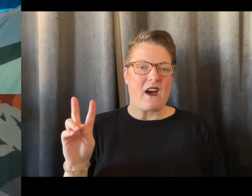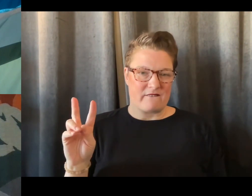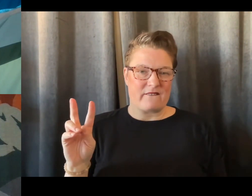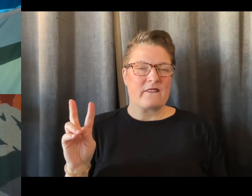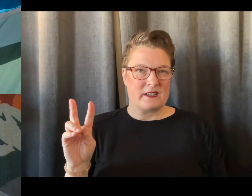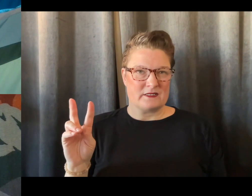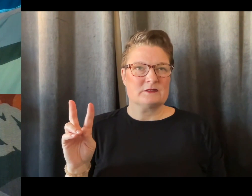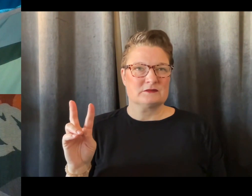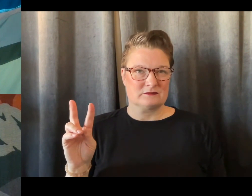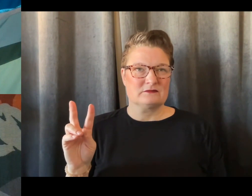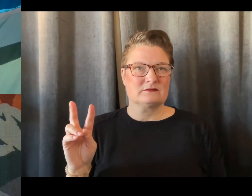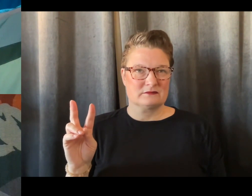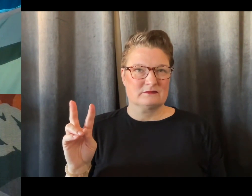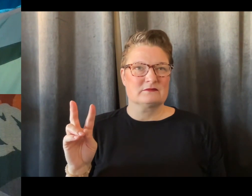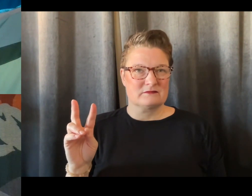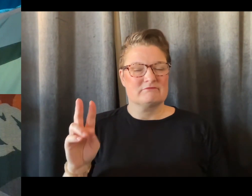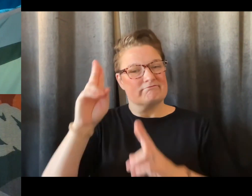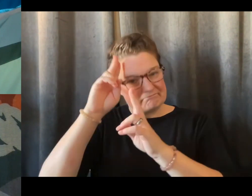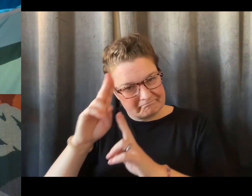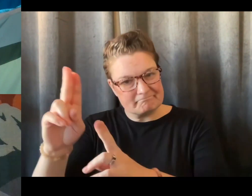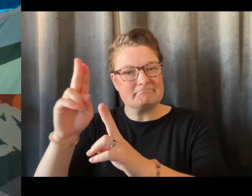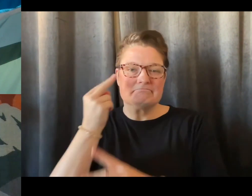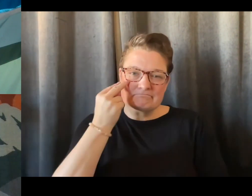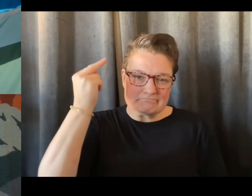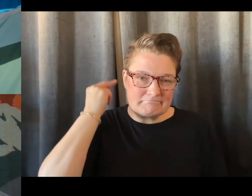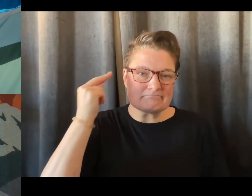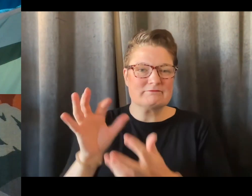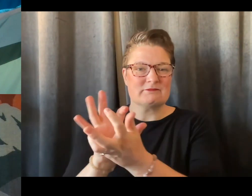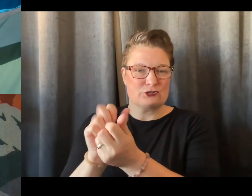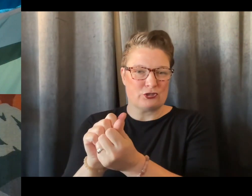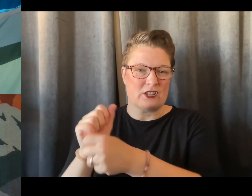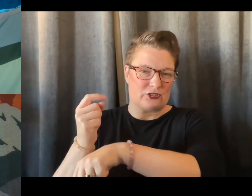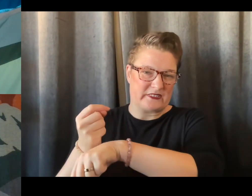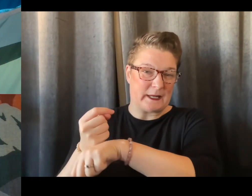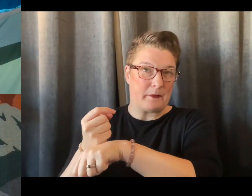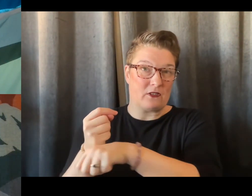memorial remembrance of the destruction of the temple, first by the Babylonians